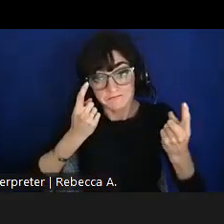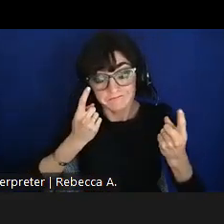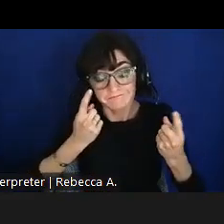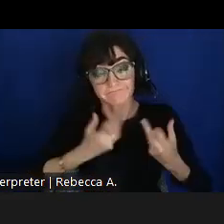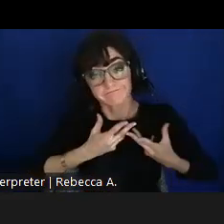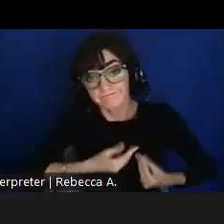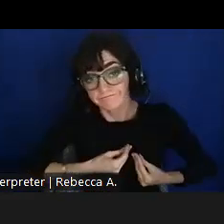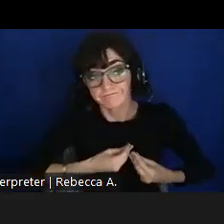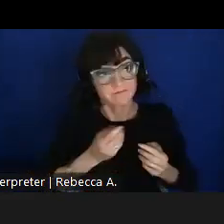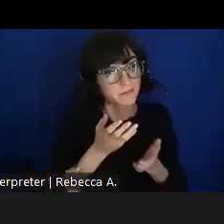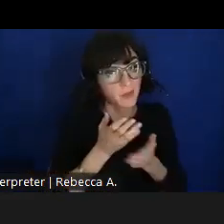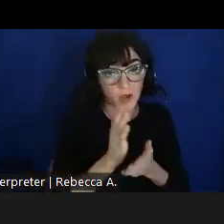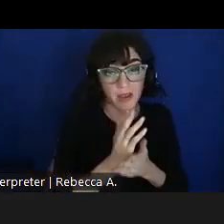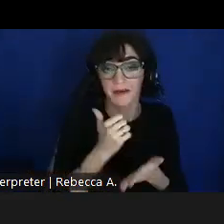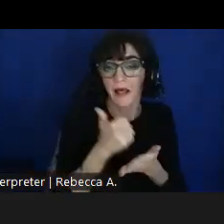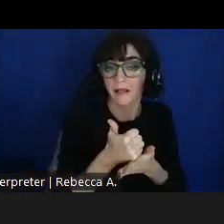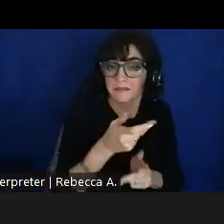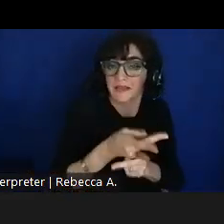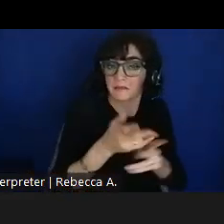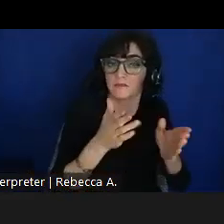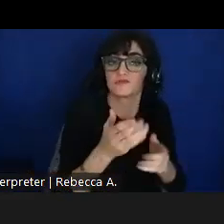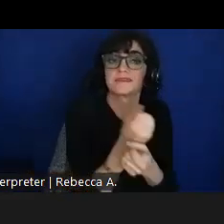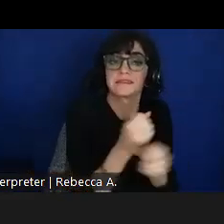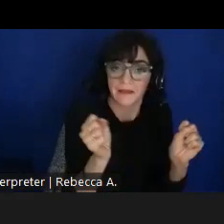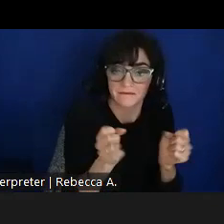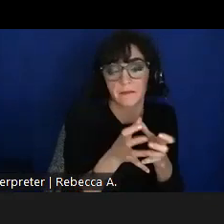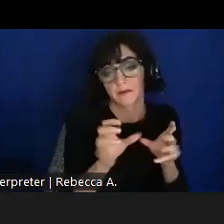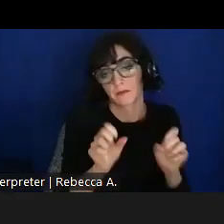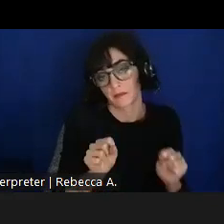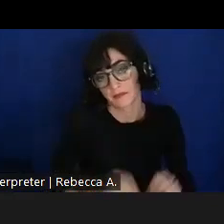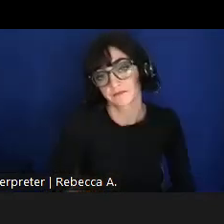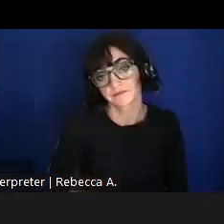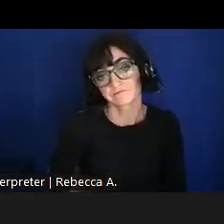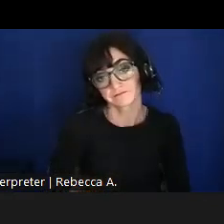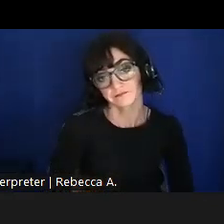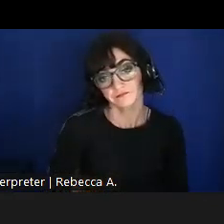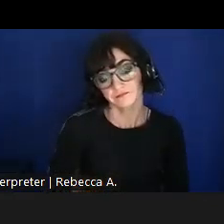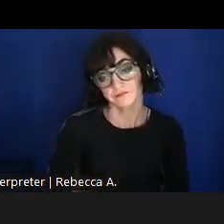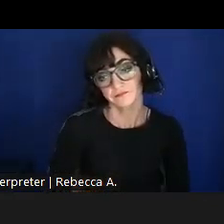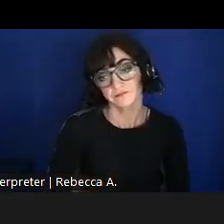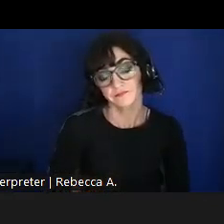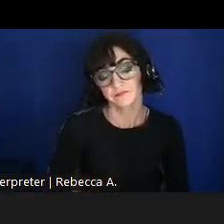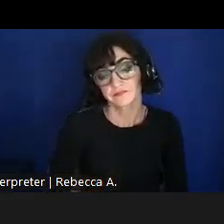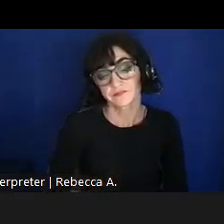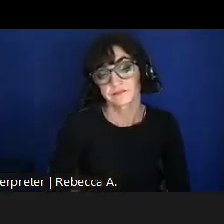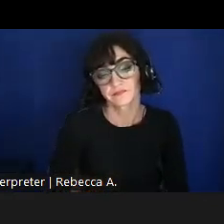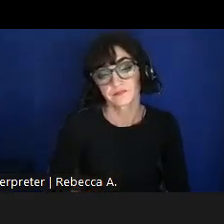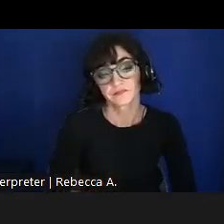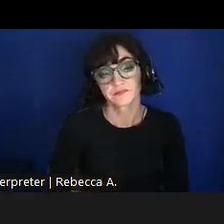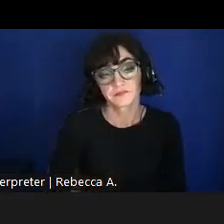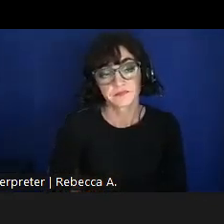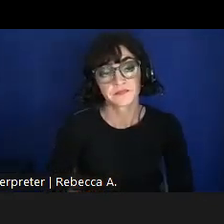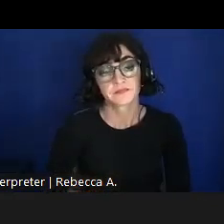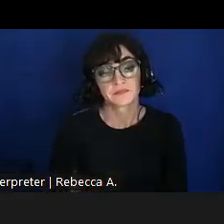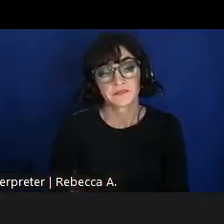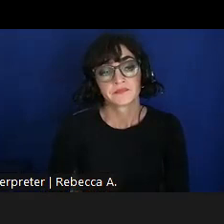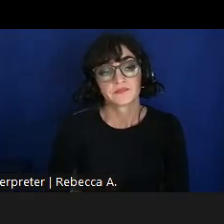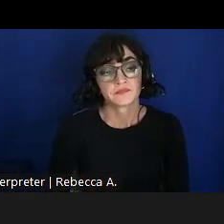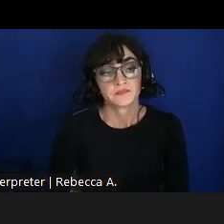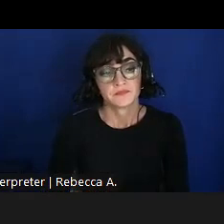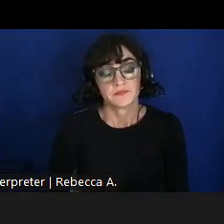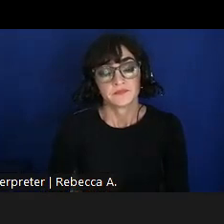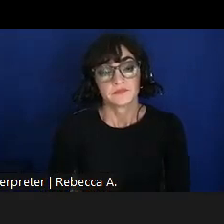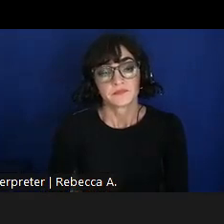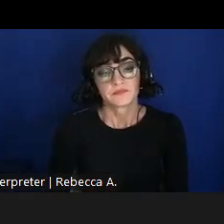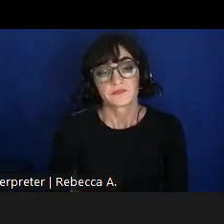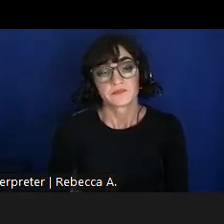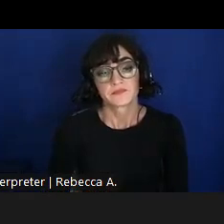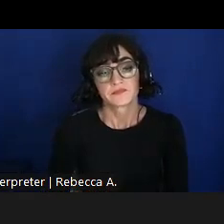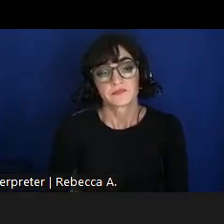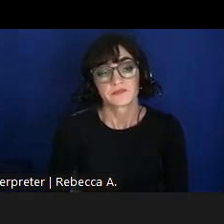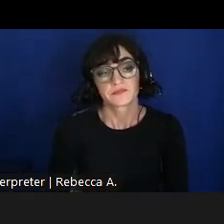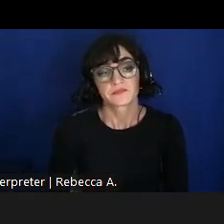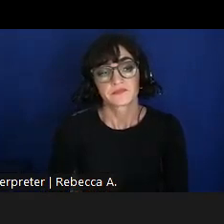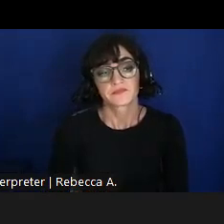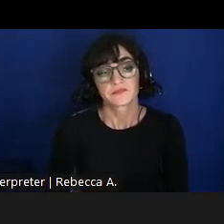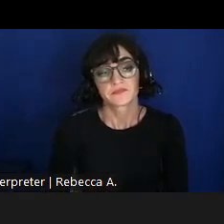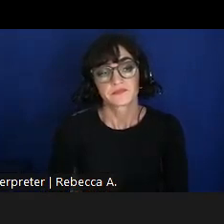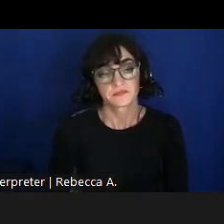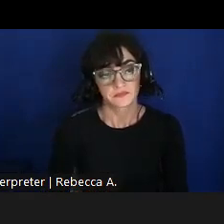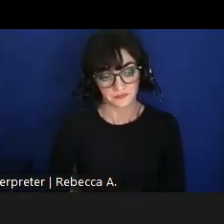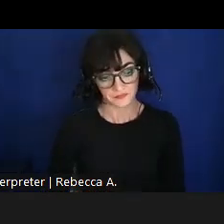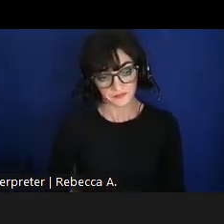them to stay as safe as possible